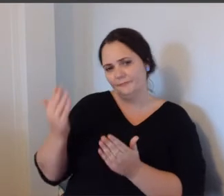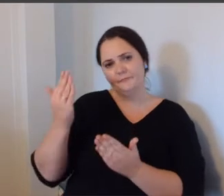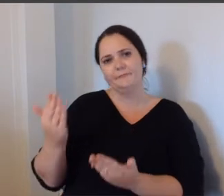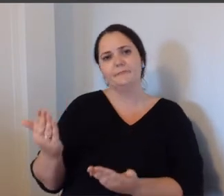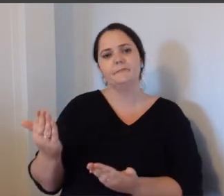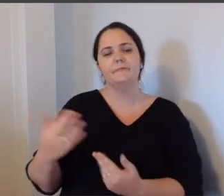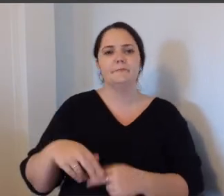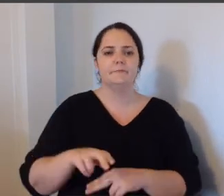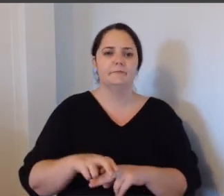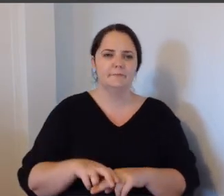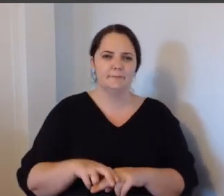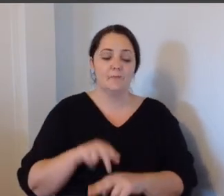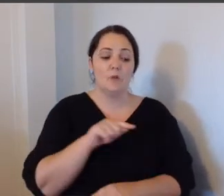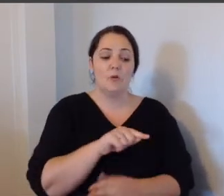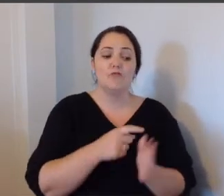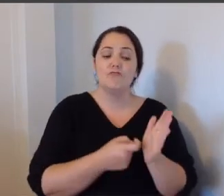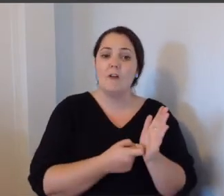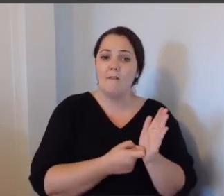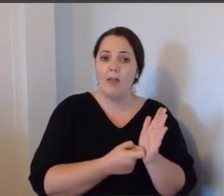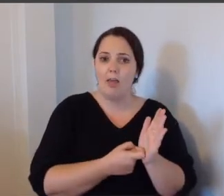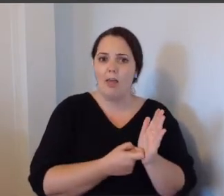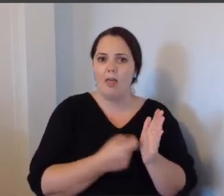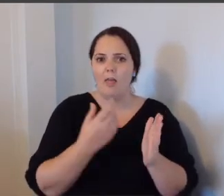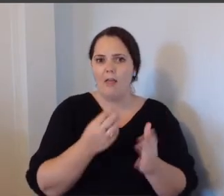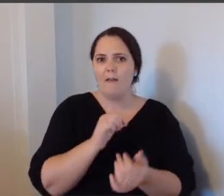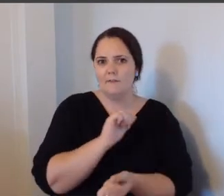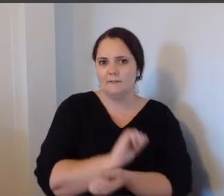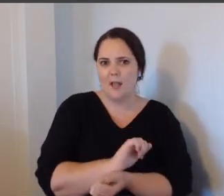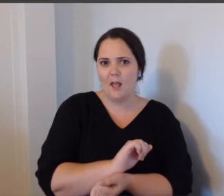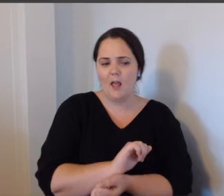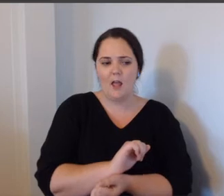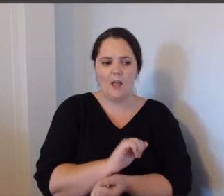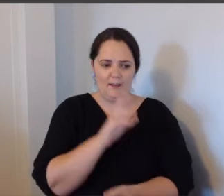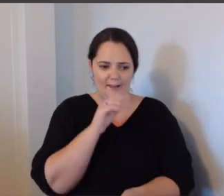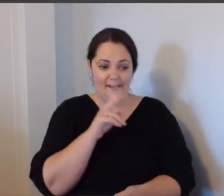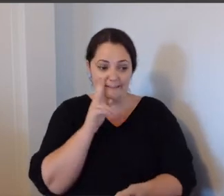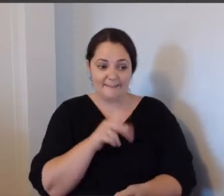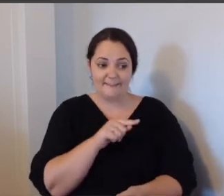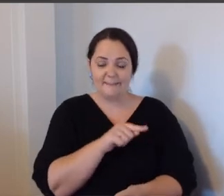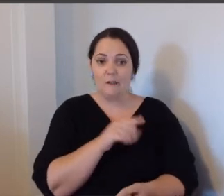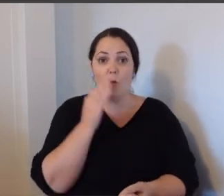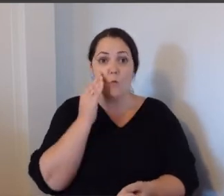the turmoil between his mistress and his art and Ingnes shows him looking wistfully at his canvas.